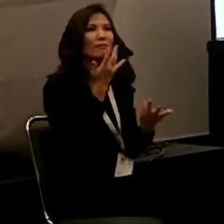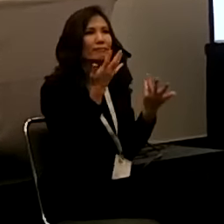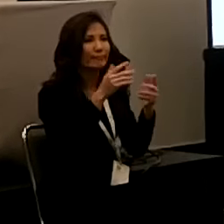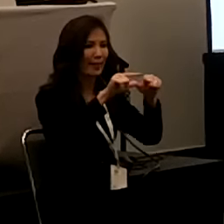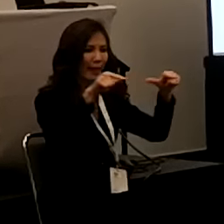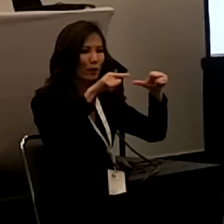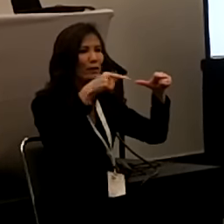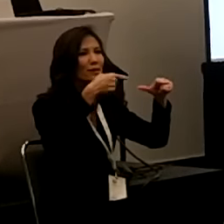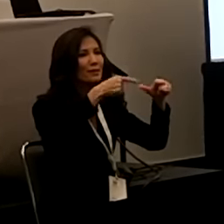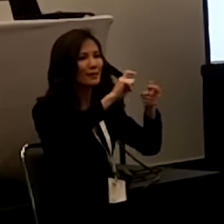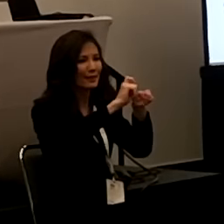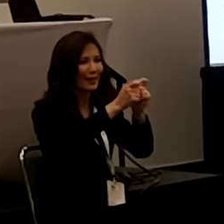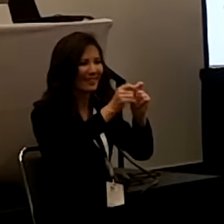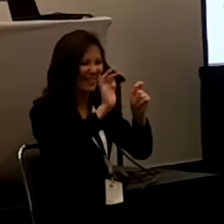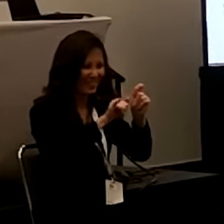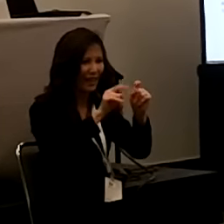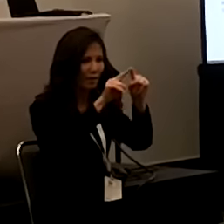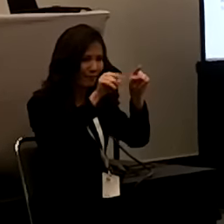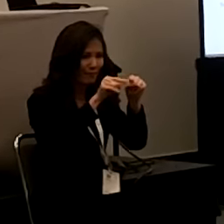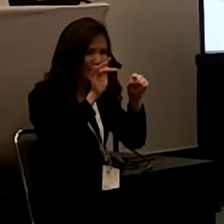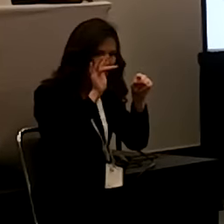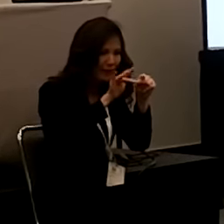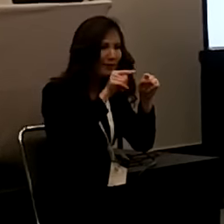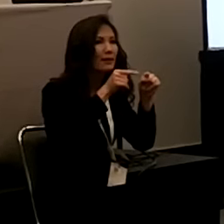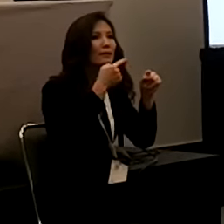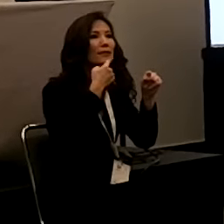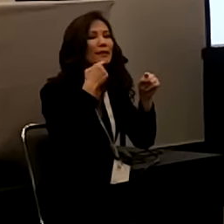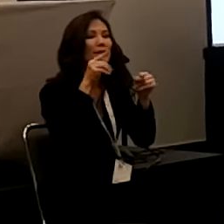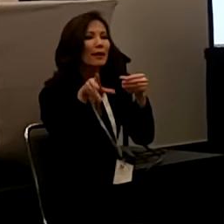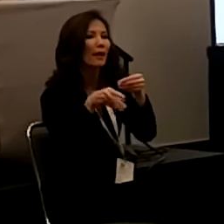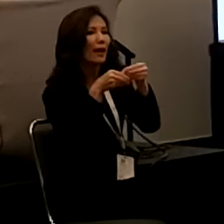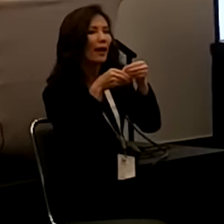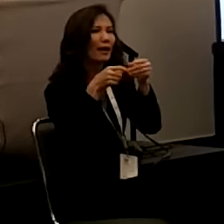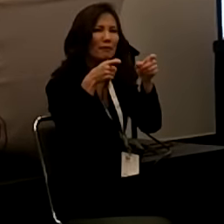you click on that button and then it says, "Add Manage" or add something.